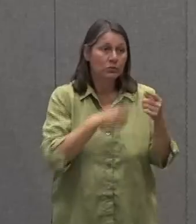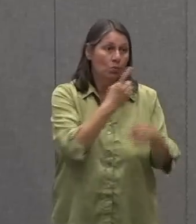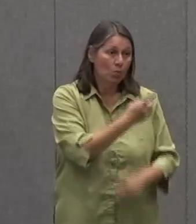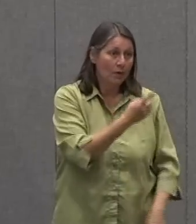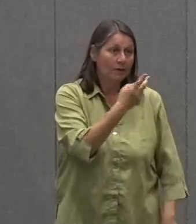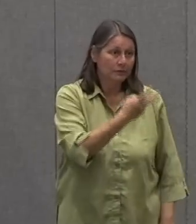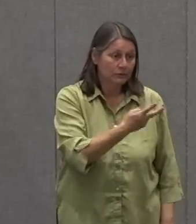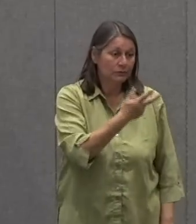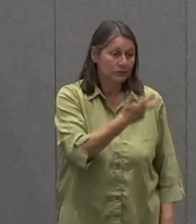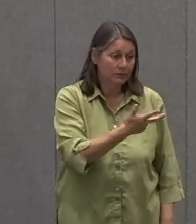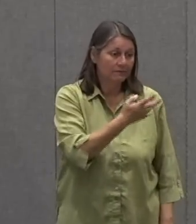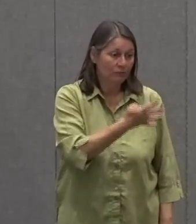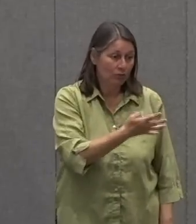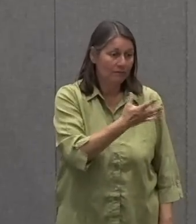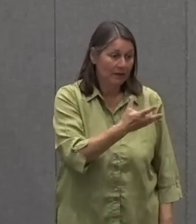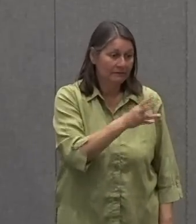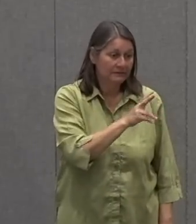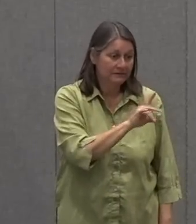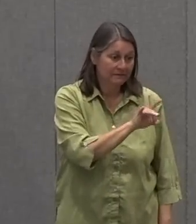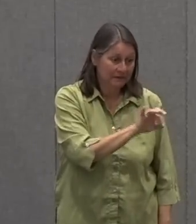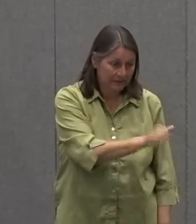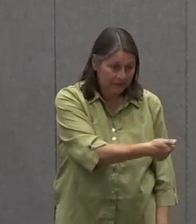what math might have happened in that book?